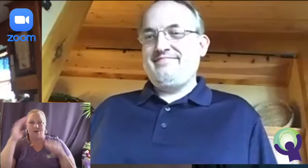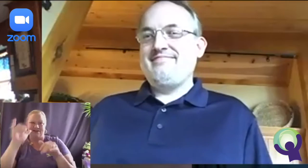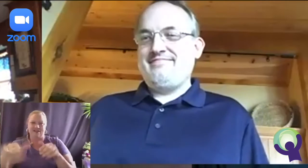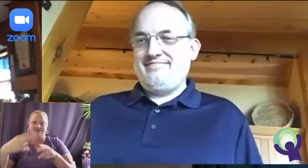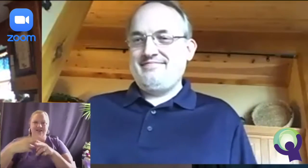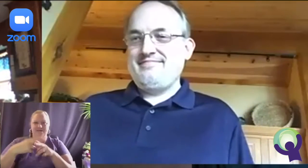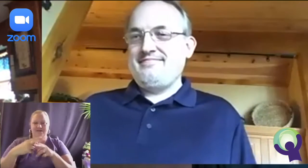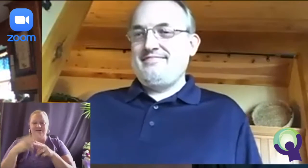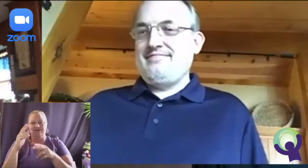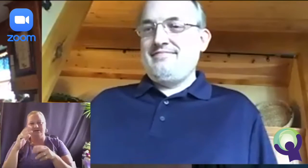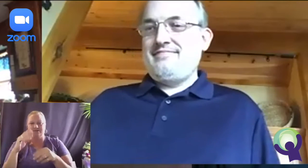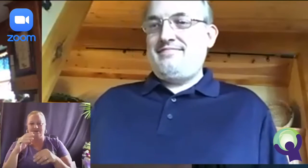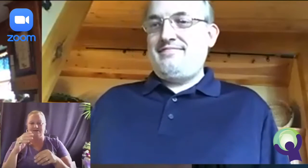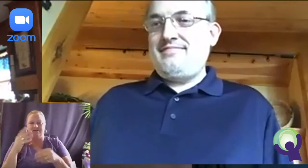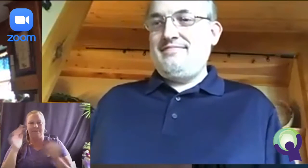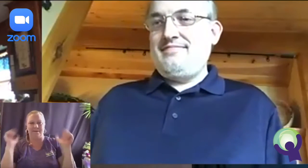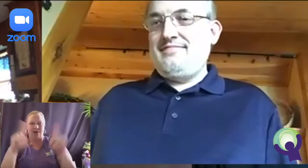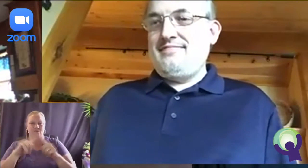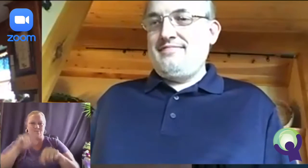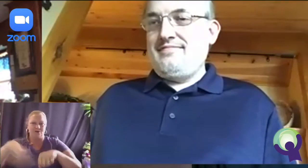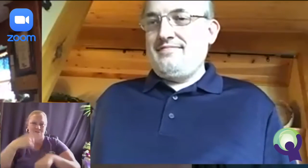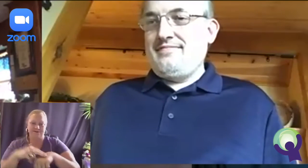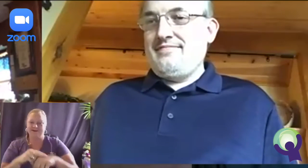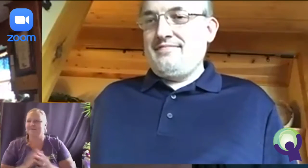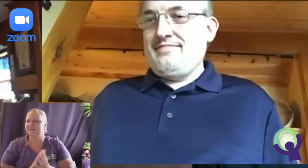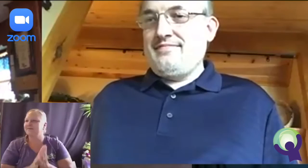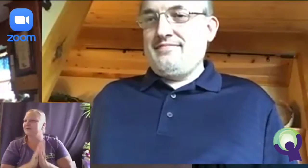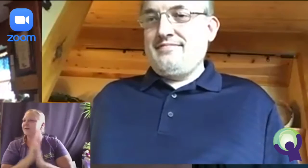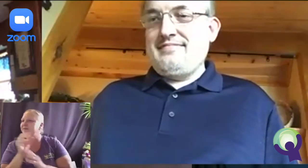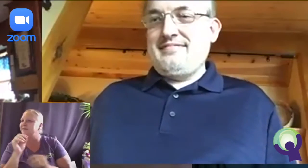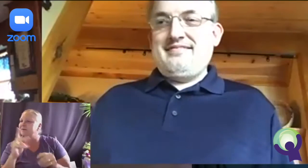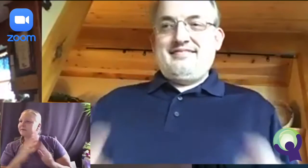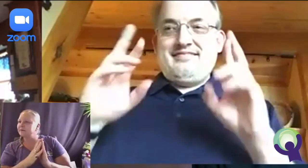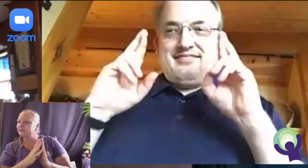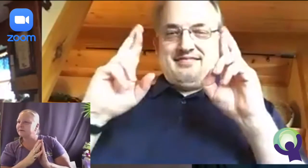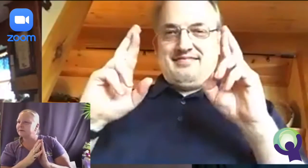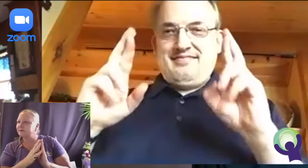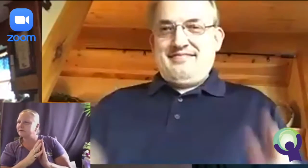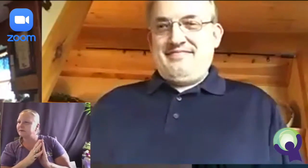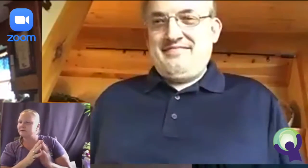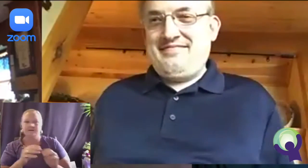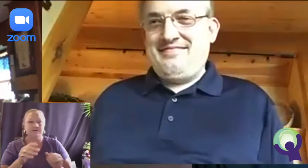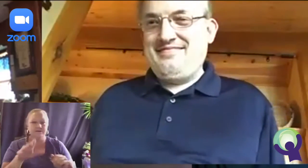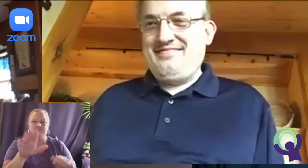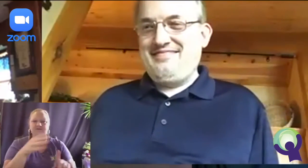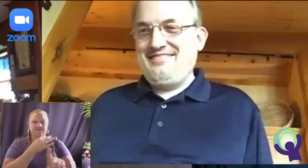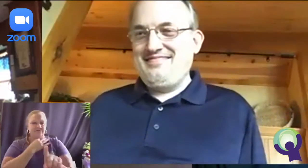Yes I can't wait for things to get back to normal. Chris: Hopefully.